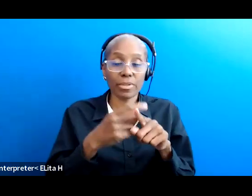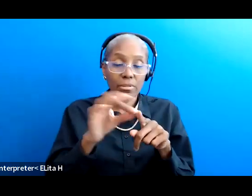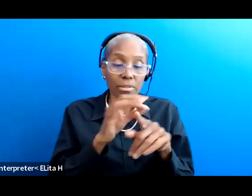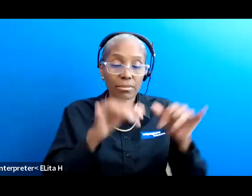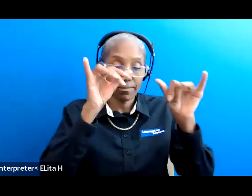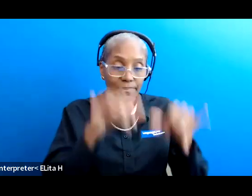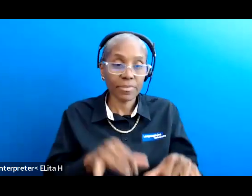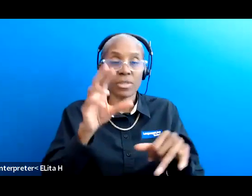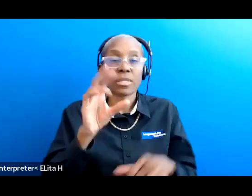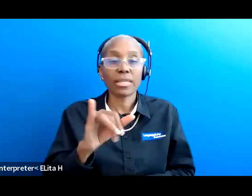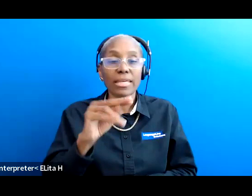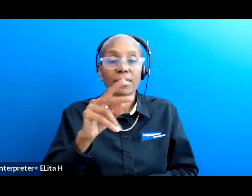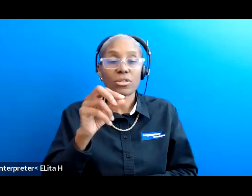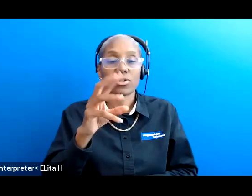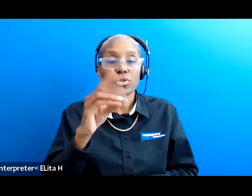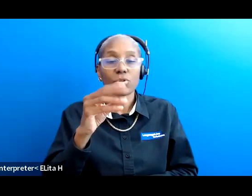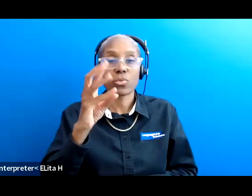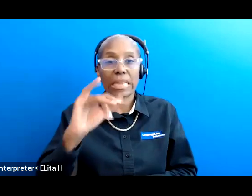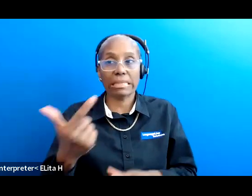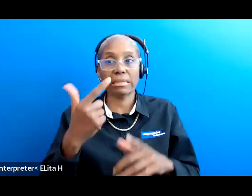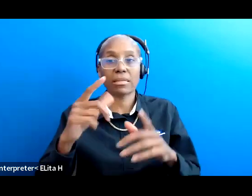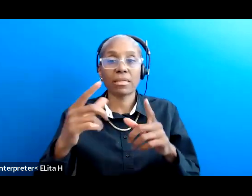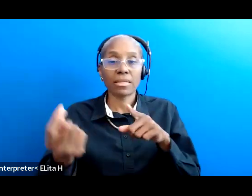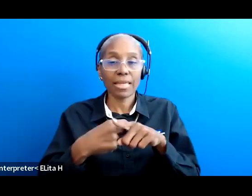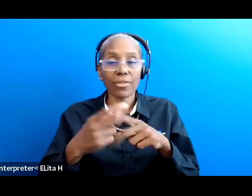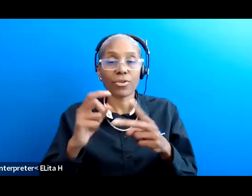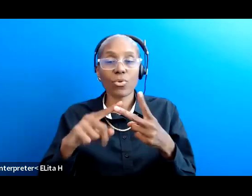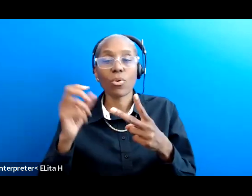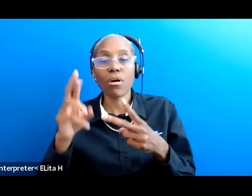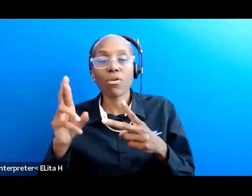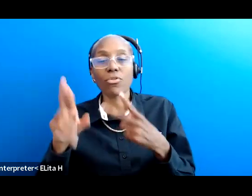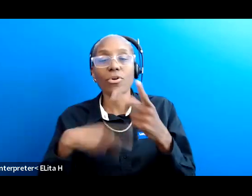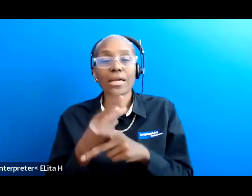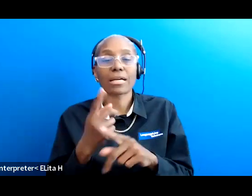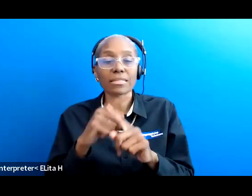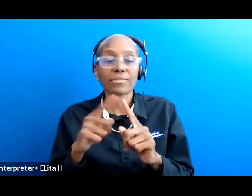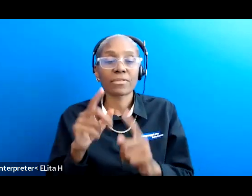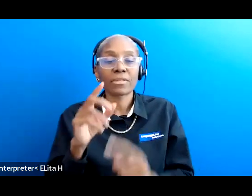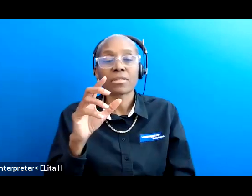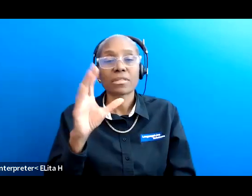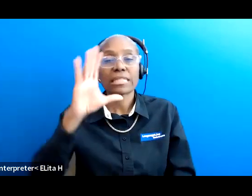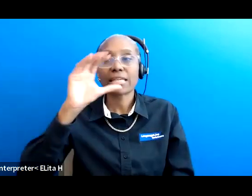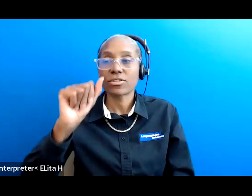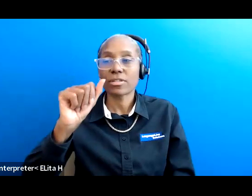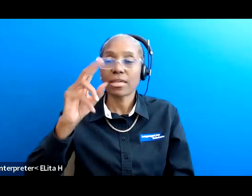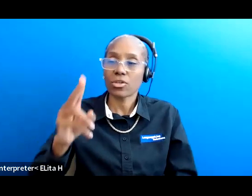catheter, or other kinds of means, an ileostomy, a urostomy, talk with